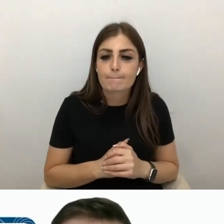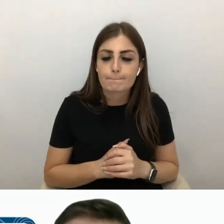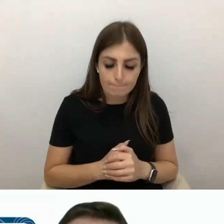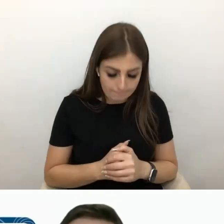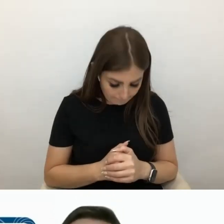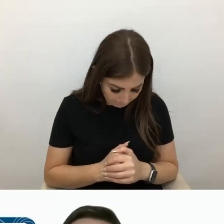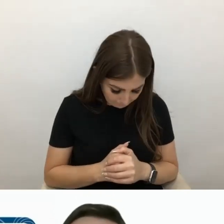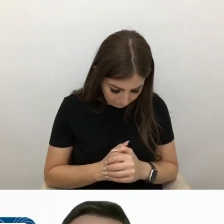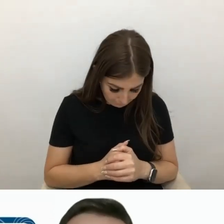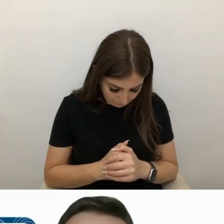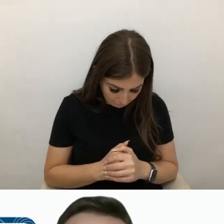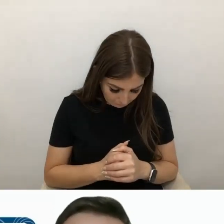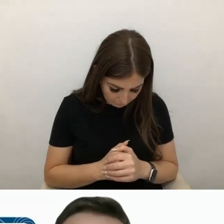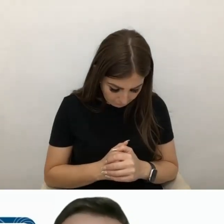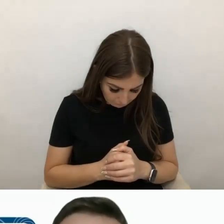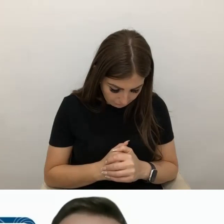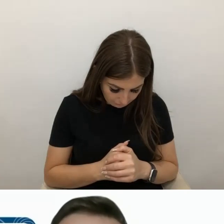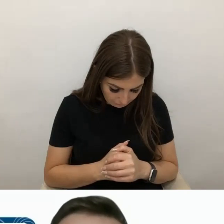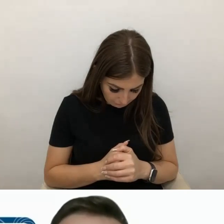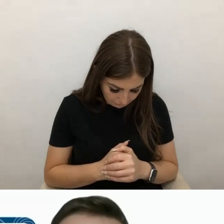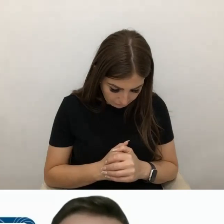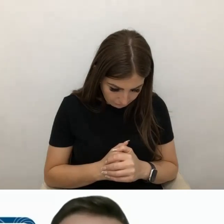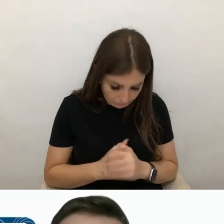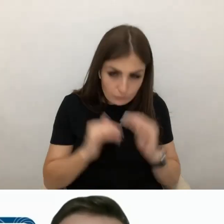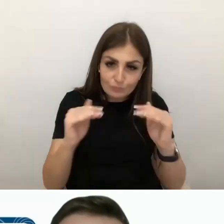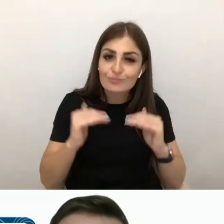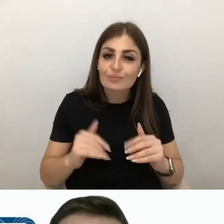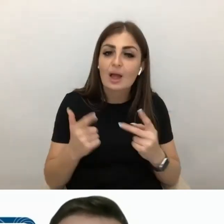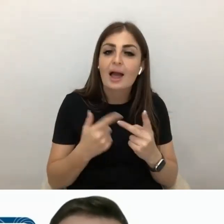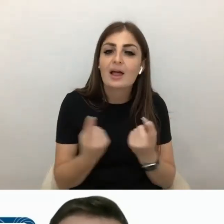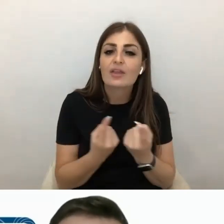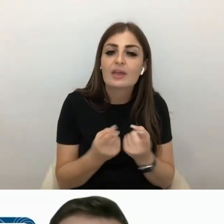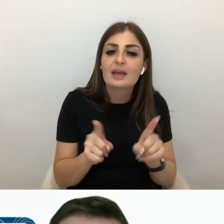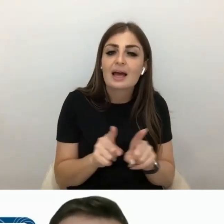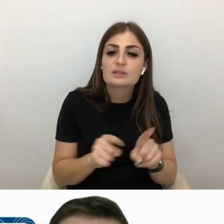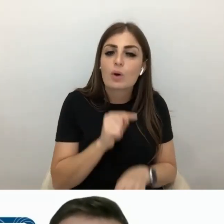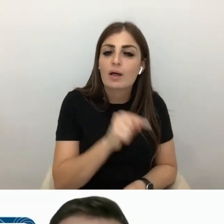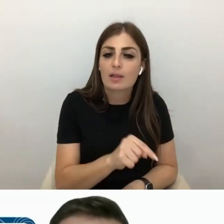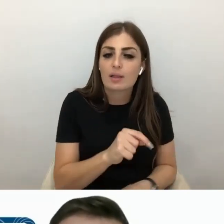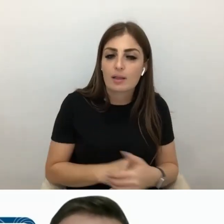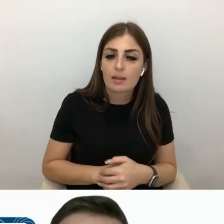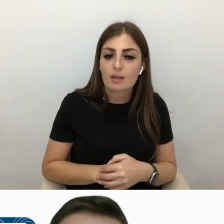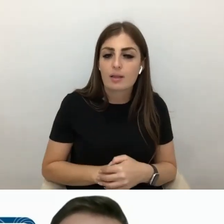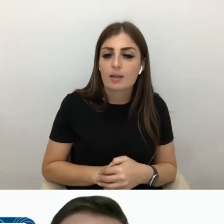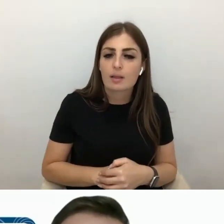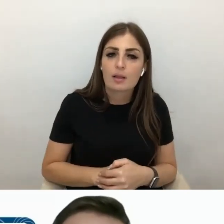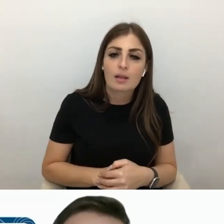Another thing that is really important to keep in mind is to be really clear about the